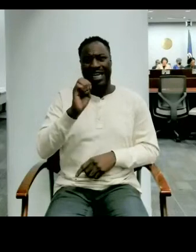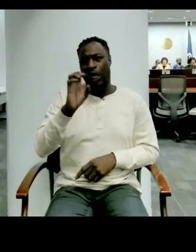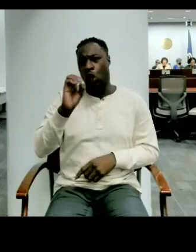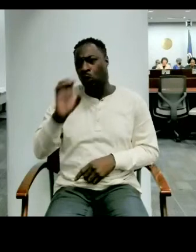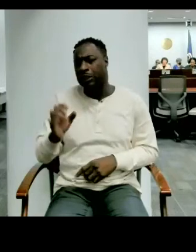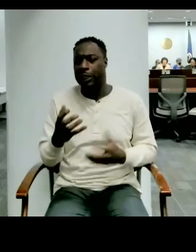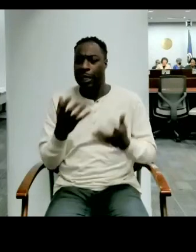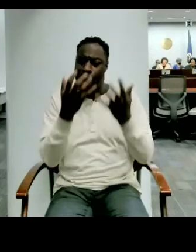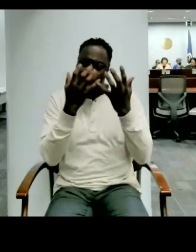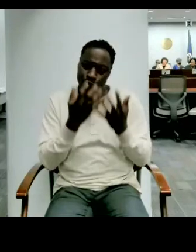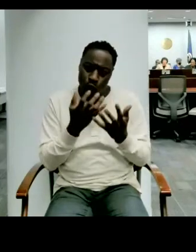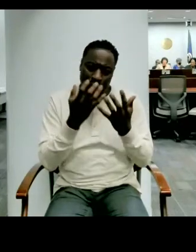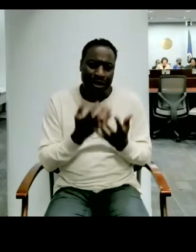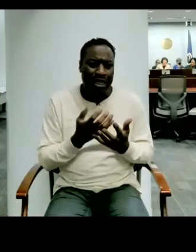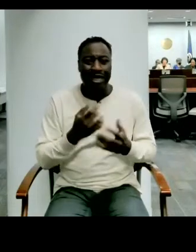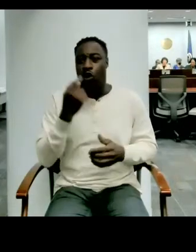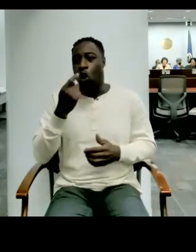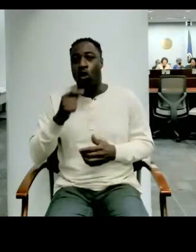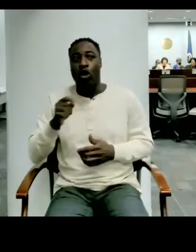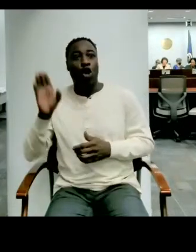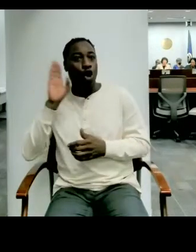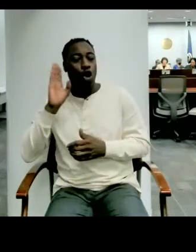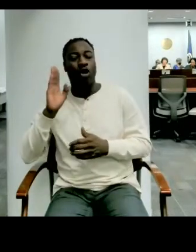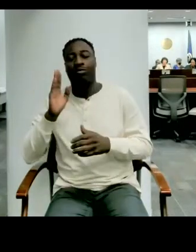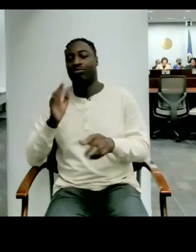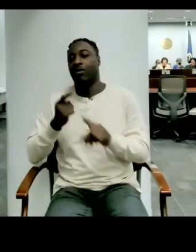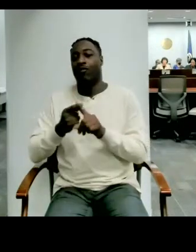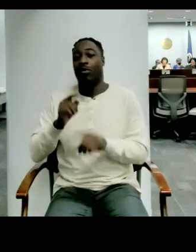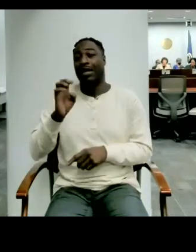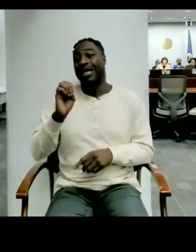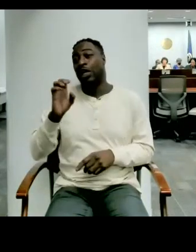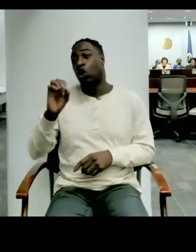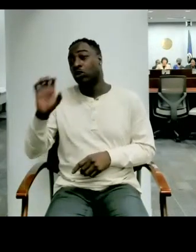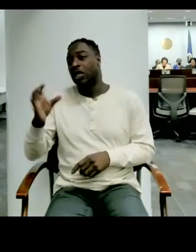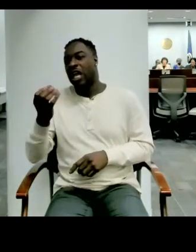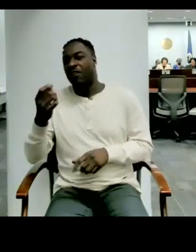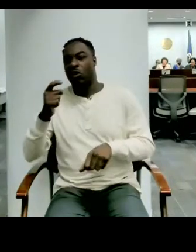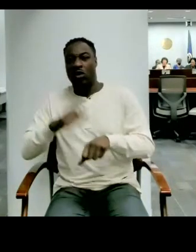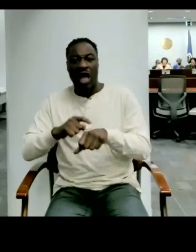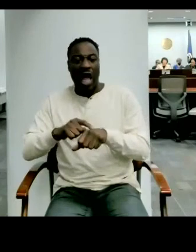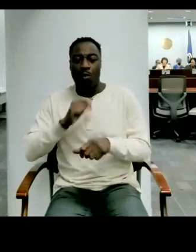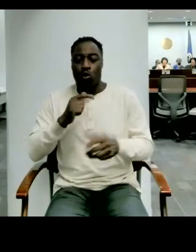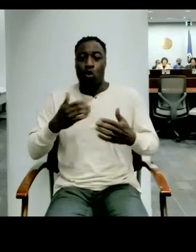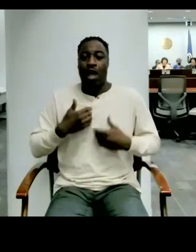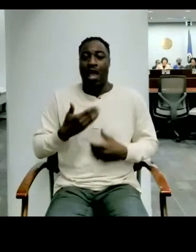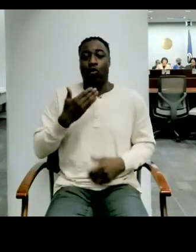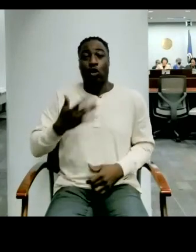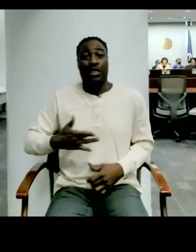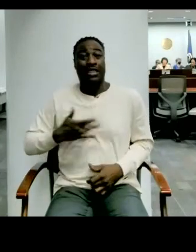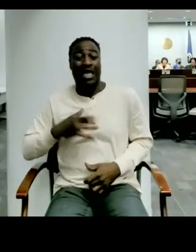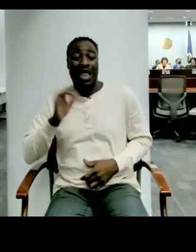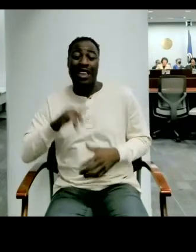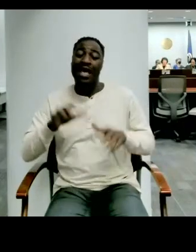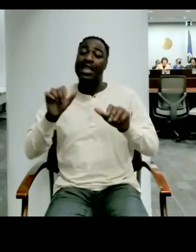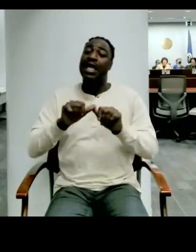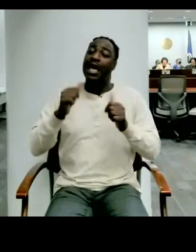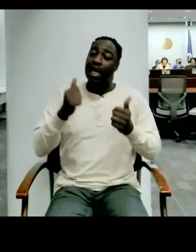or only heard a couple times and they hadn't had a good sense that the agency was um cared